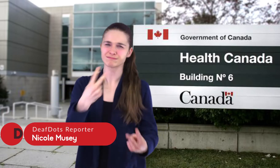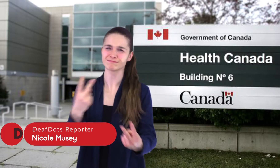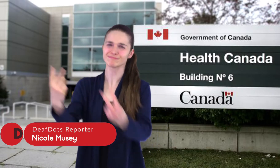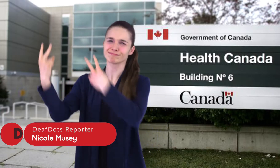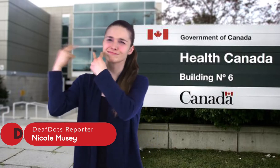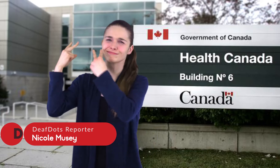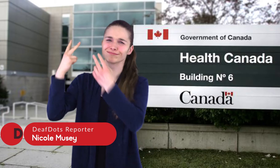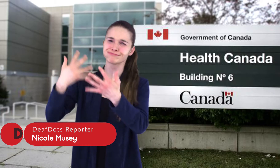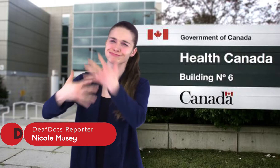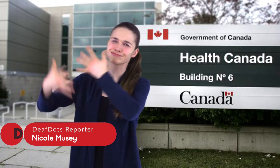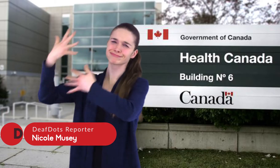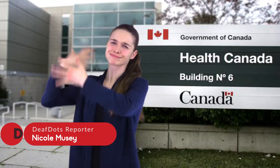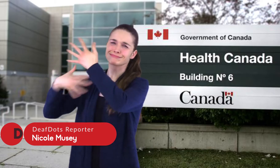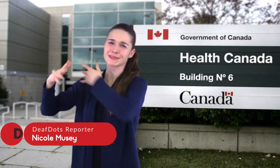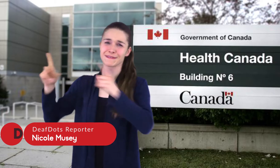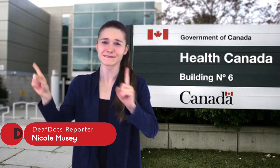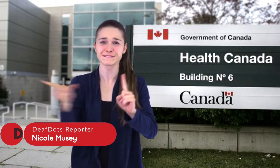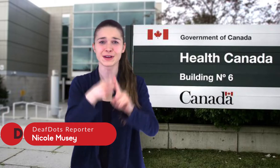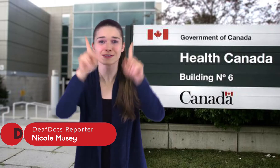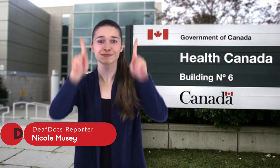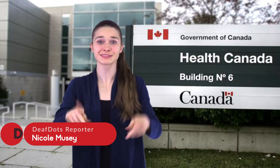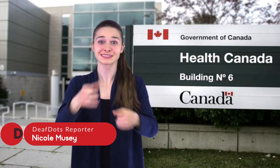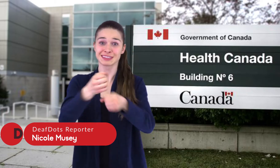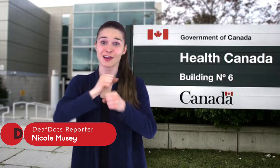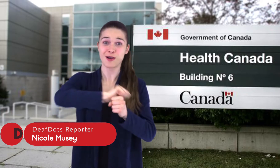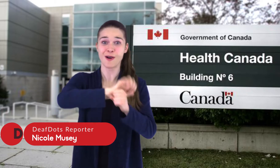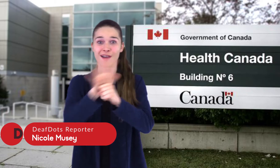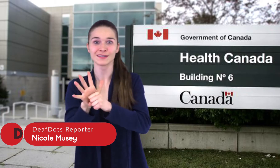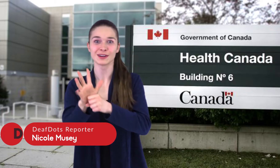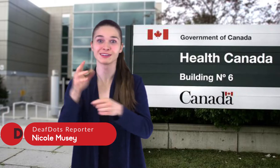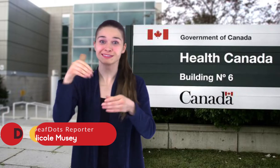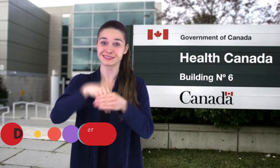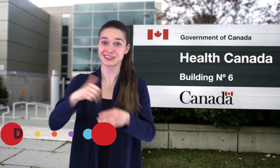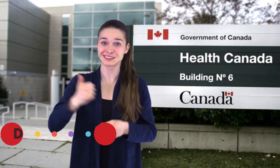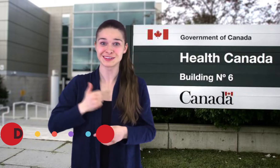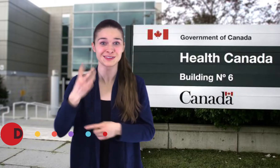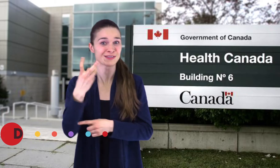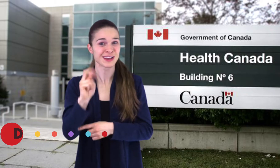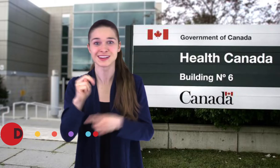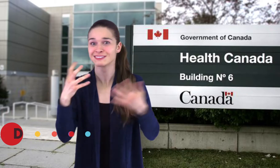The first person to get COVID-19 in Canada was reported by Health